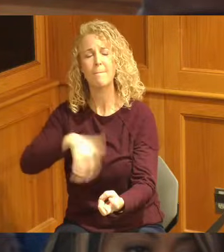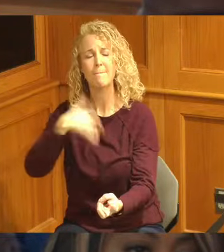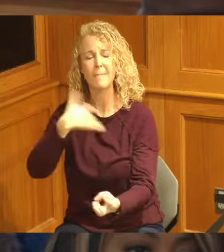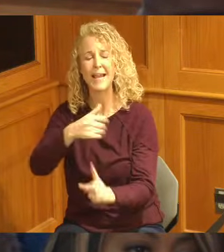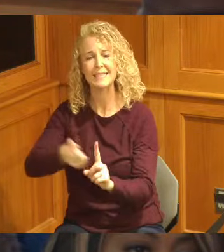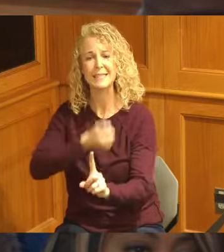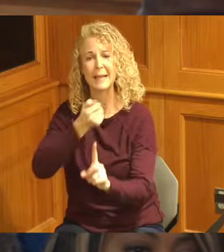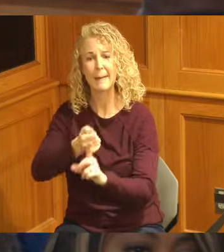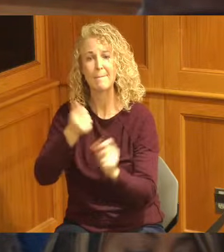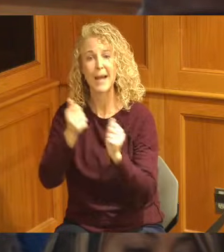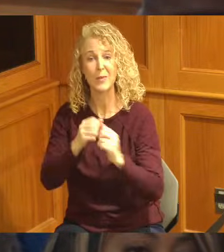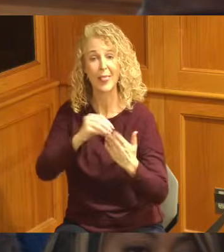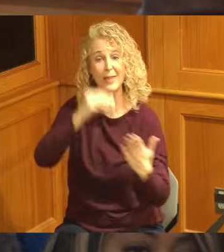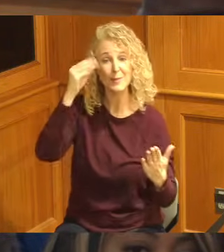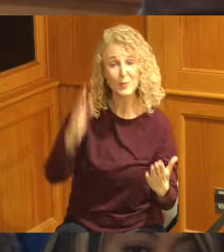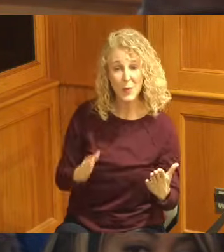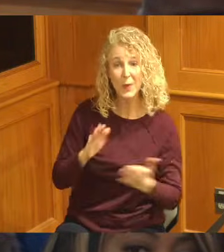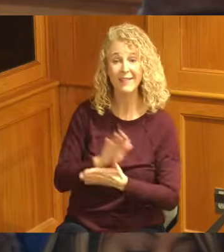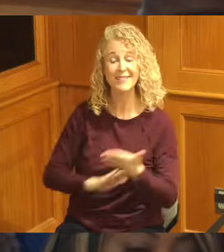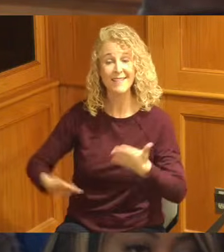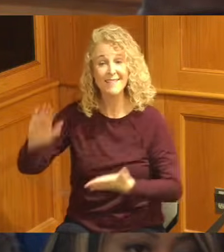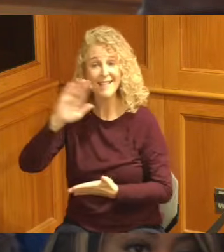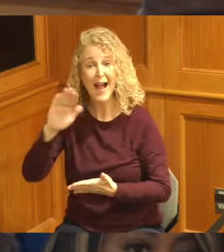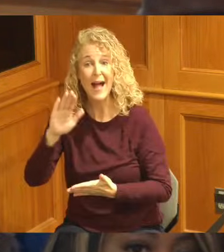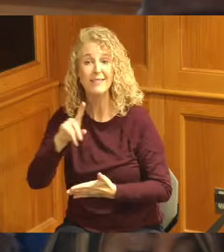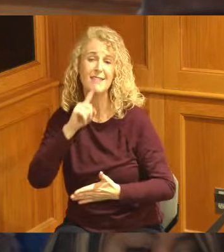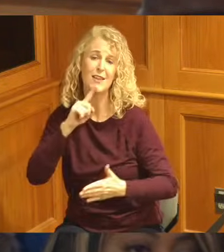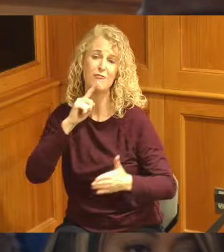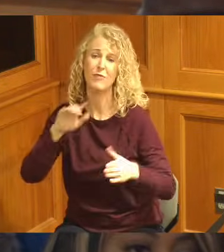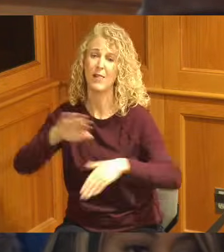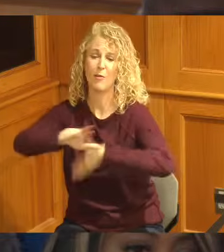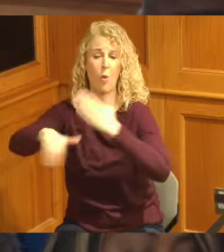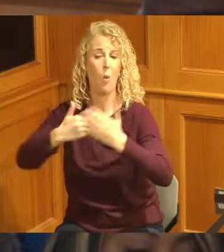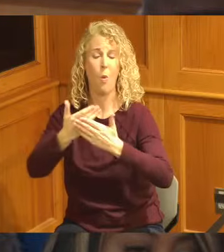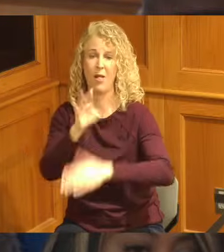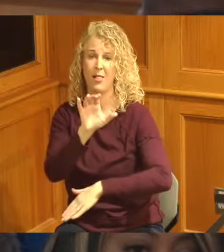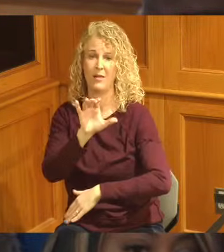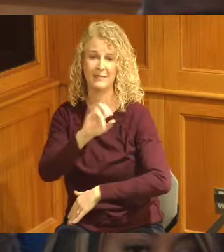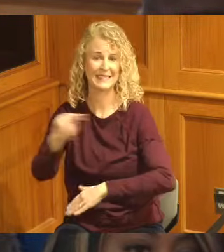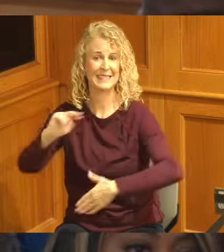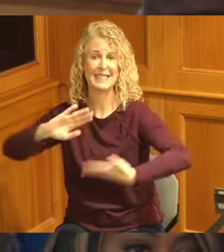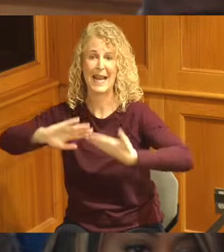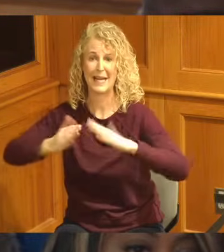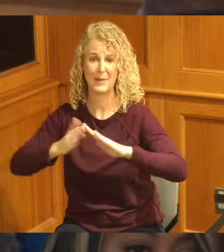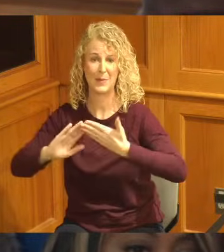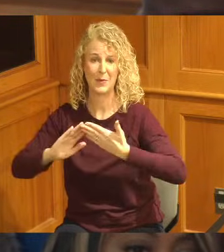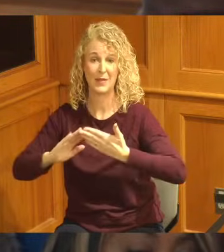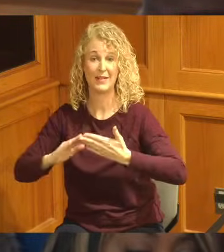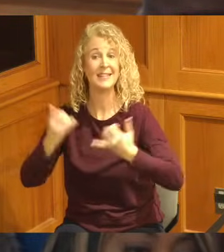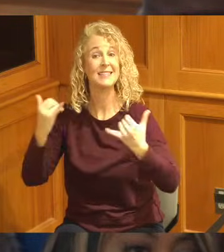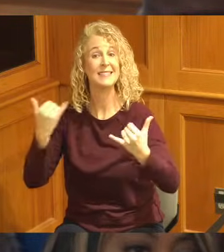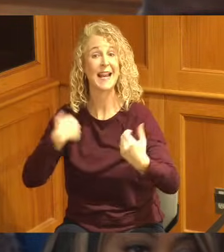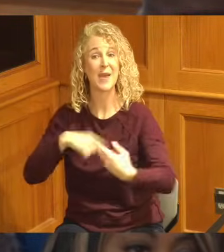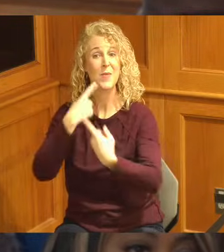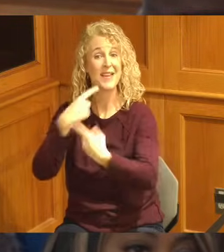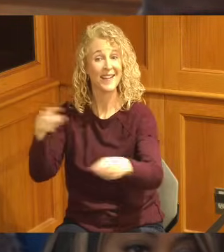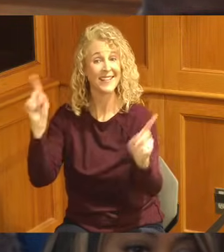students, institutions, and the greater Cincinnati community. Be it further proclaimed that the Board